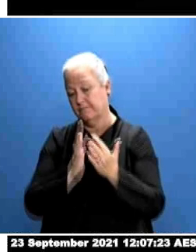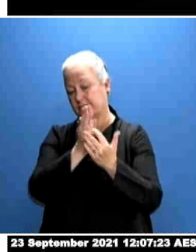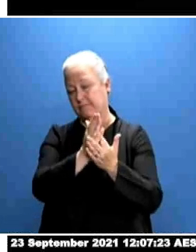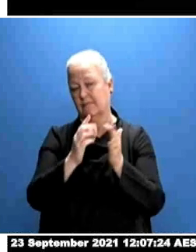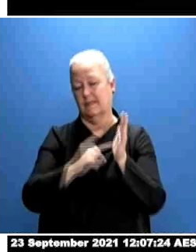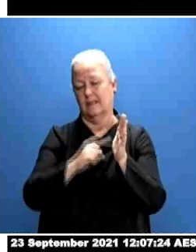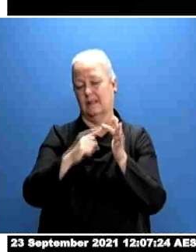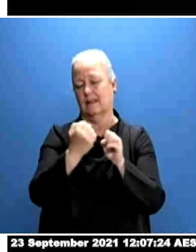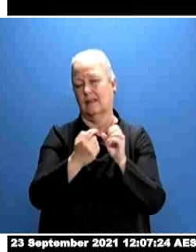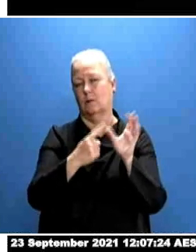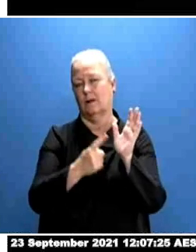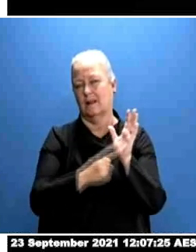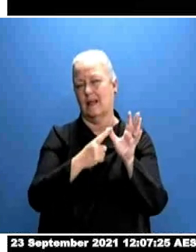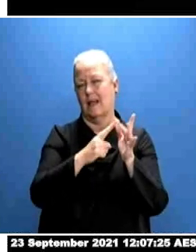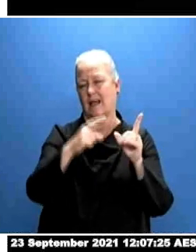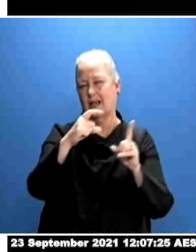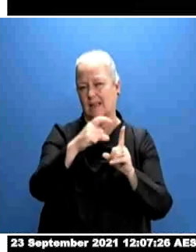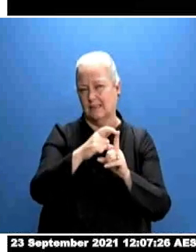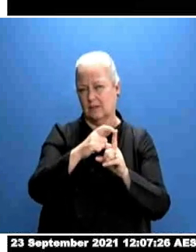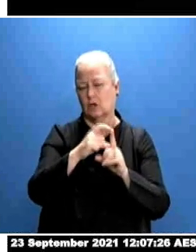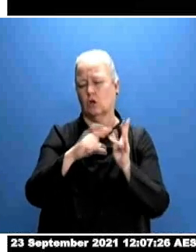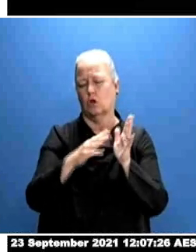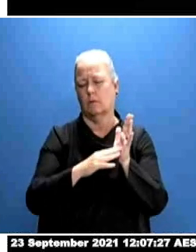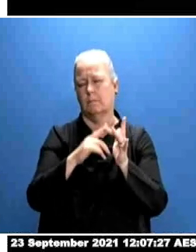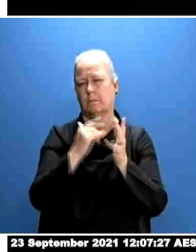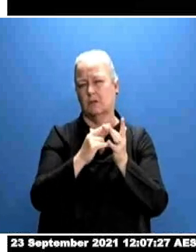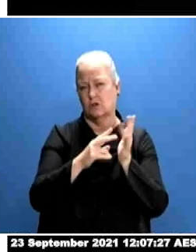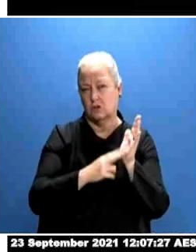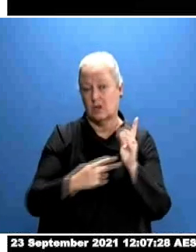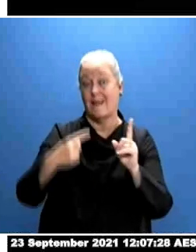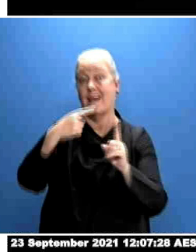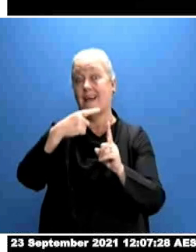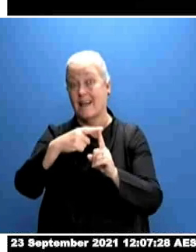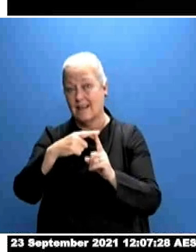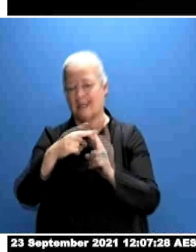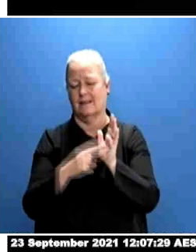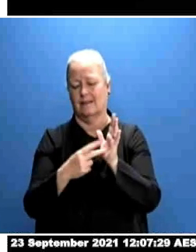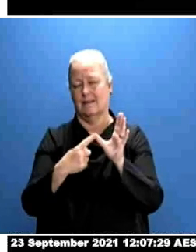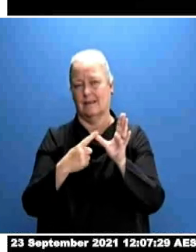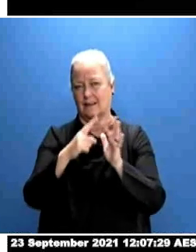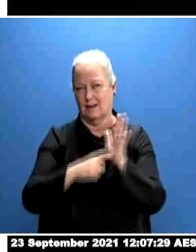and NAAJA which was the Safe Care Framework and Model of Care document? That's correct, yes.